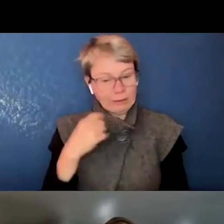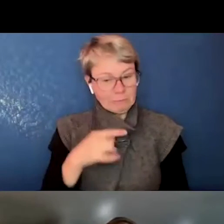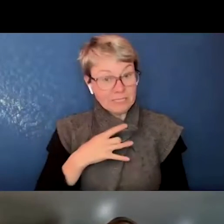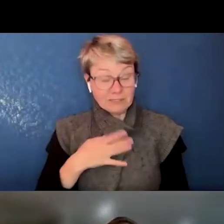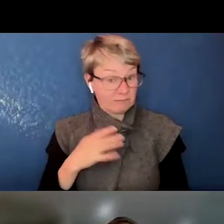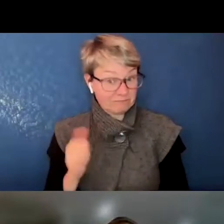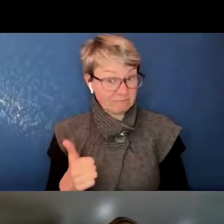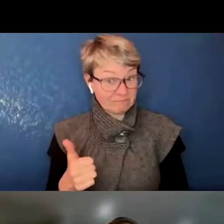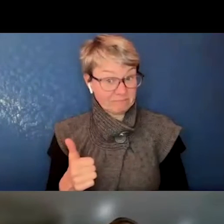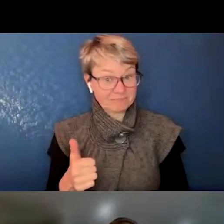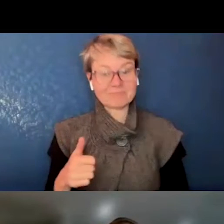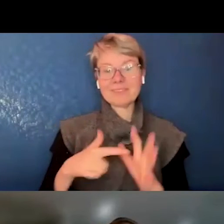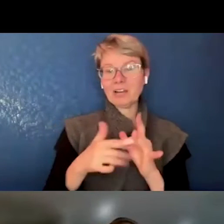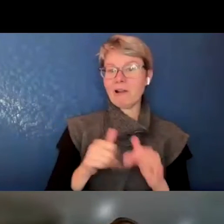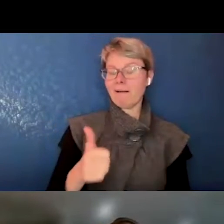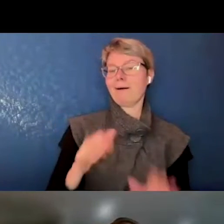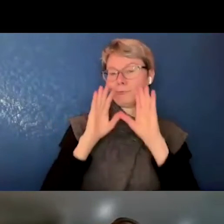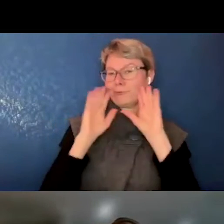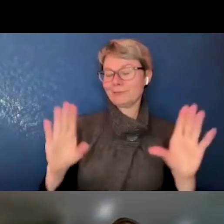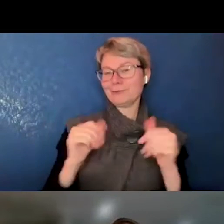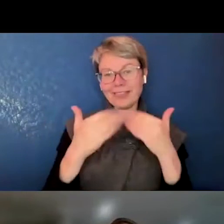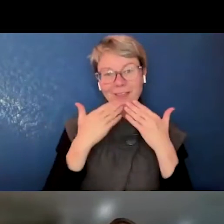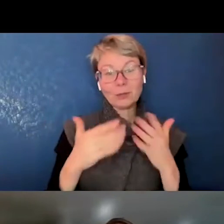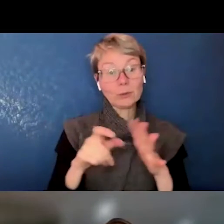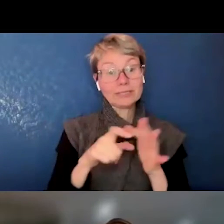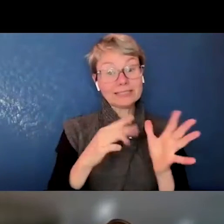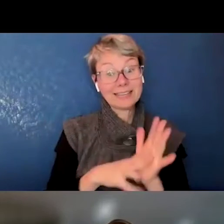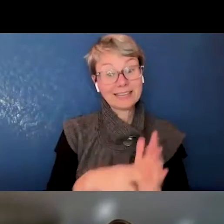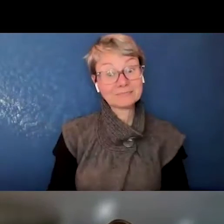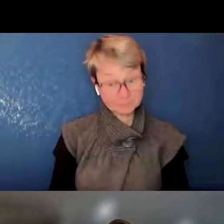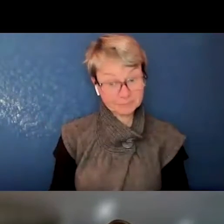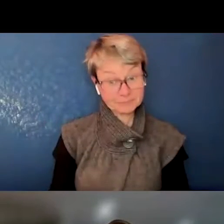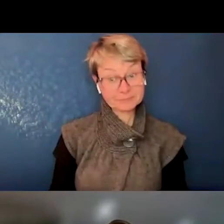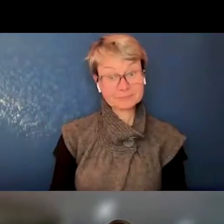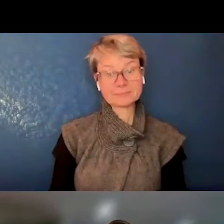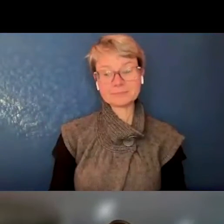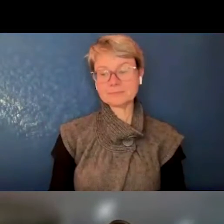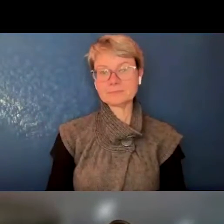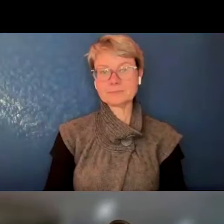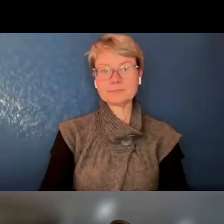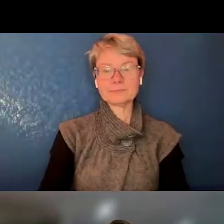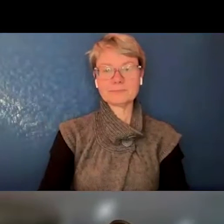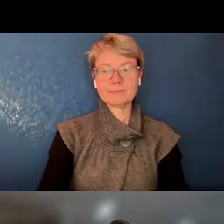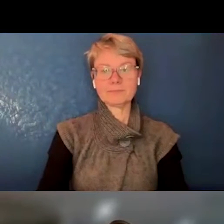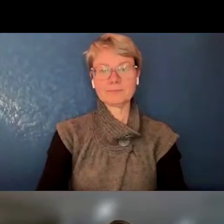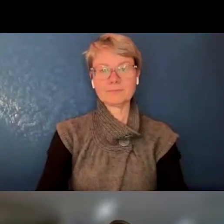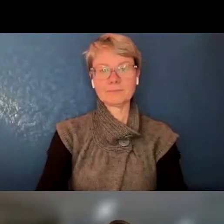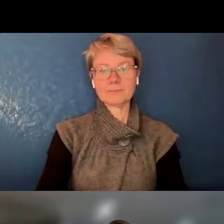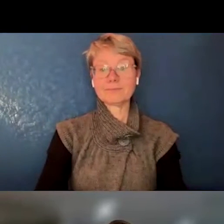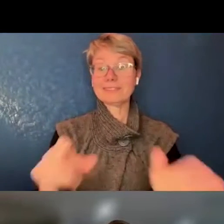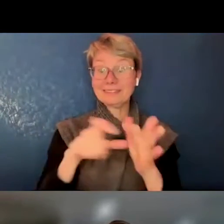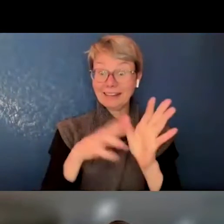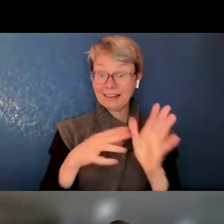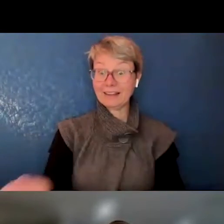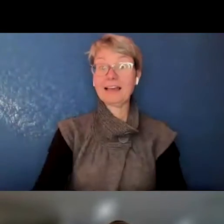for sharing that um Dean do you have any stories uh yeah I do many stories many successes but like